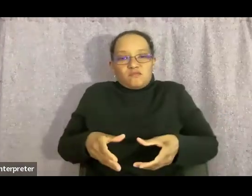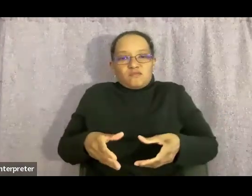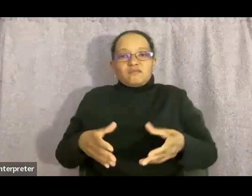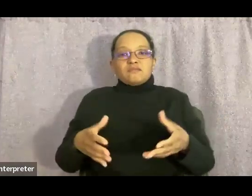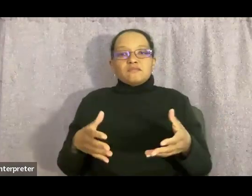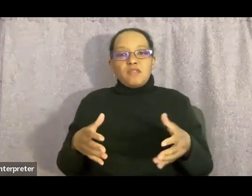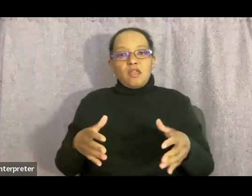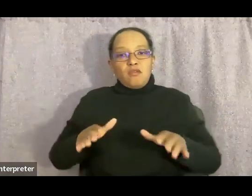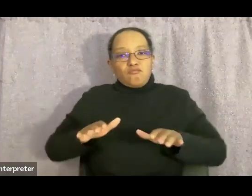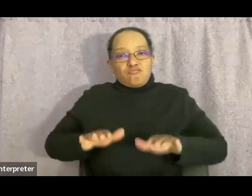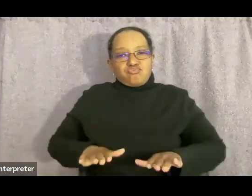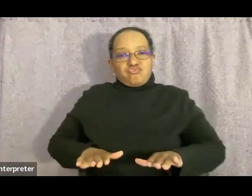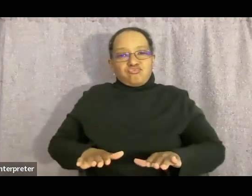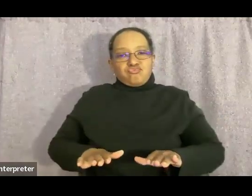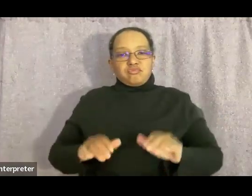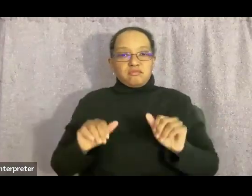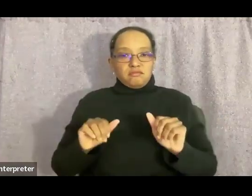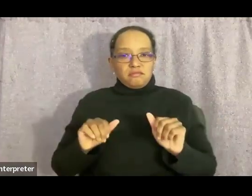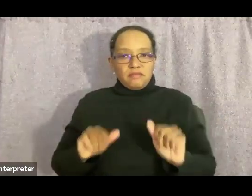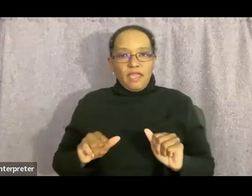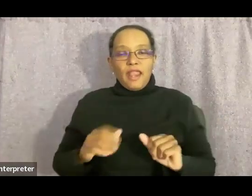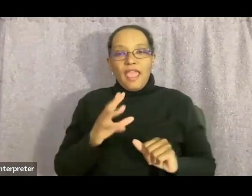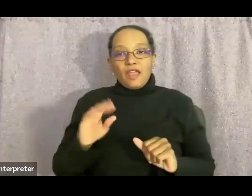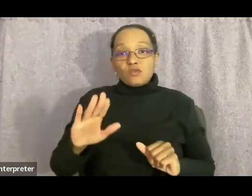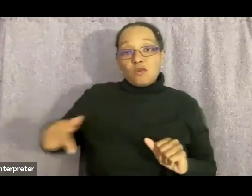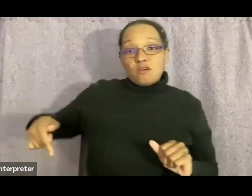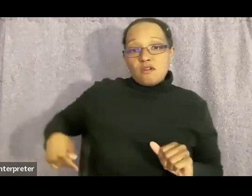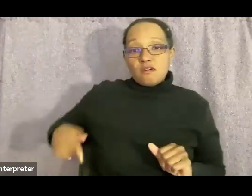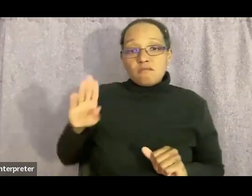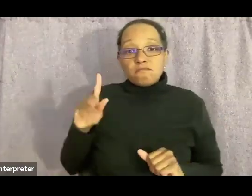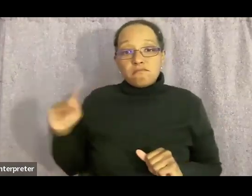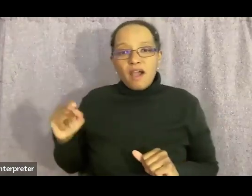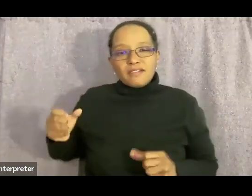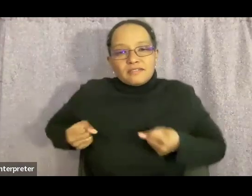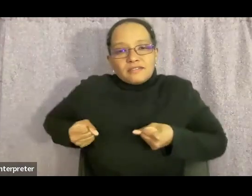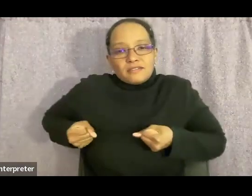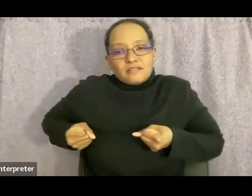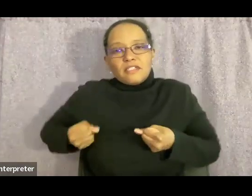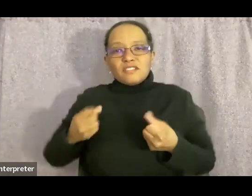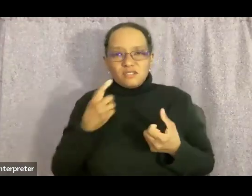and pushing into the ground, and squeezing your butt. Lots of squeezes. So, that's the lower half.